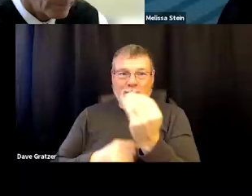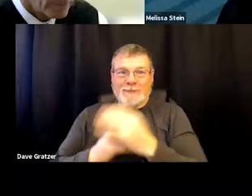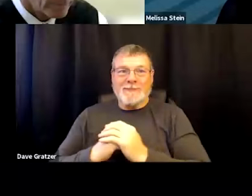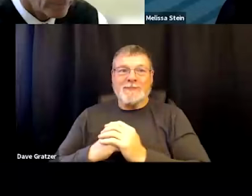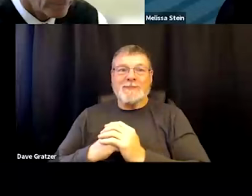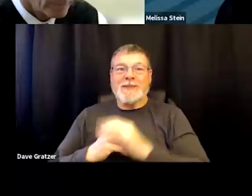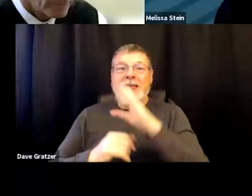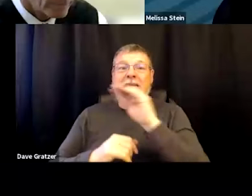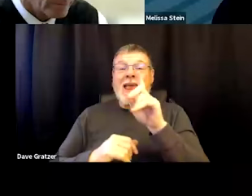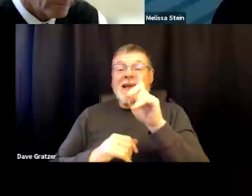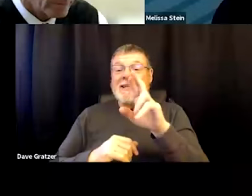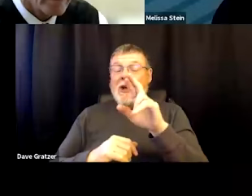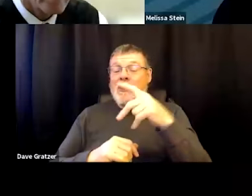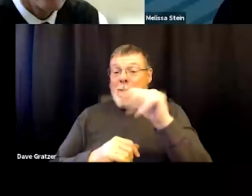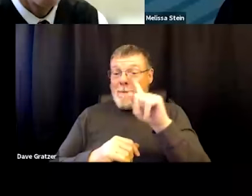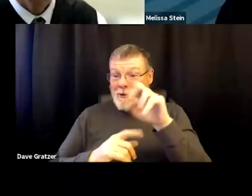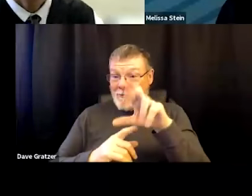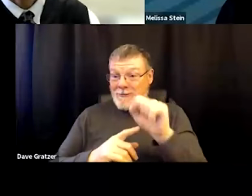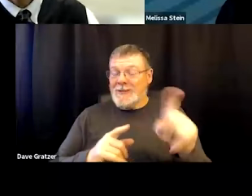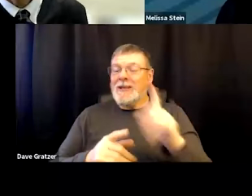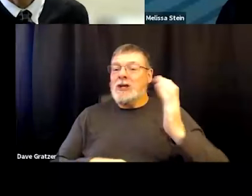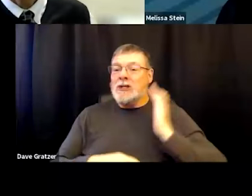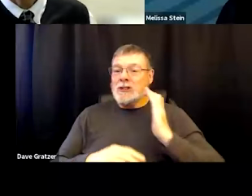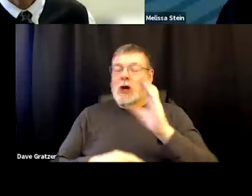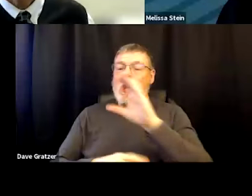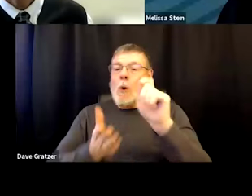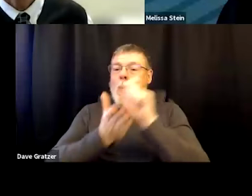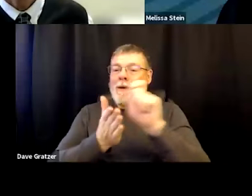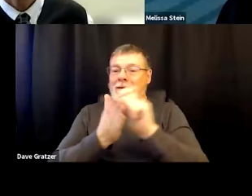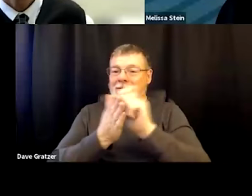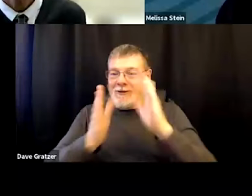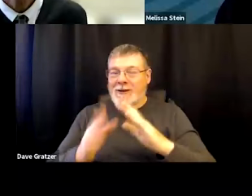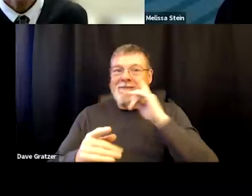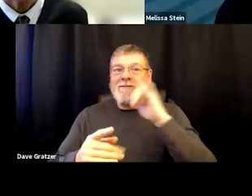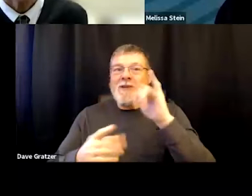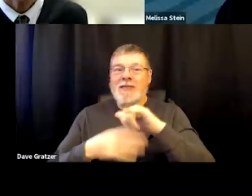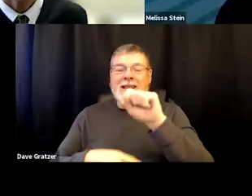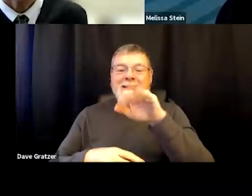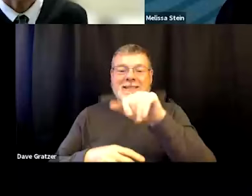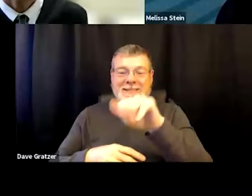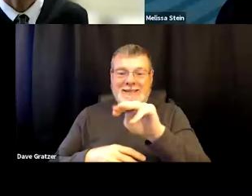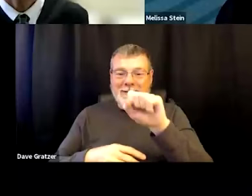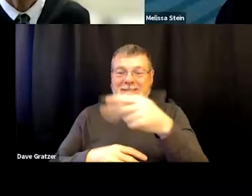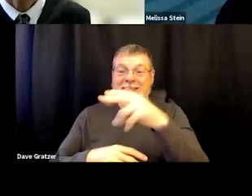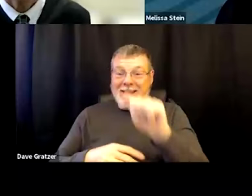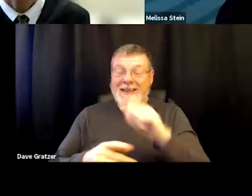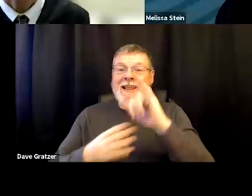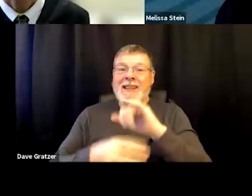And Dr. Peters served as Chair and Co-Editor of the SAMHSA/CSAT Treatment Improvement Protocol Number 44